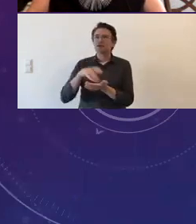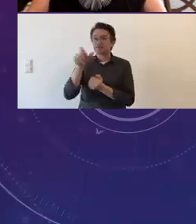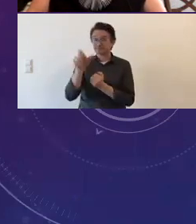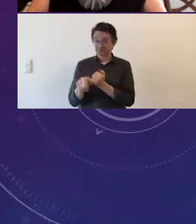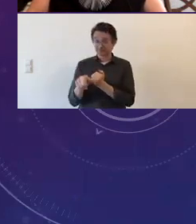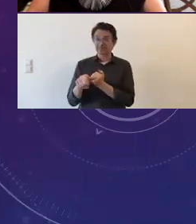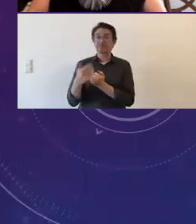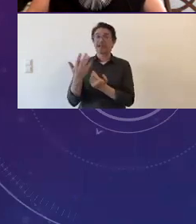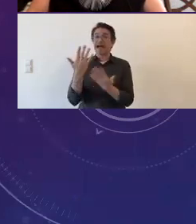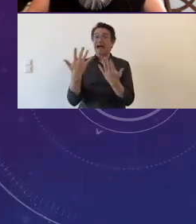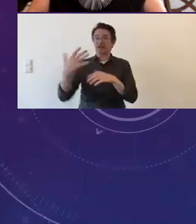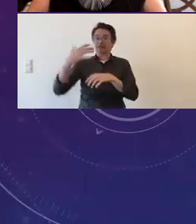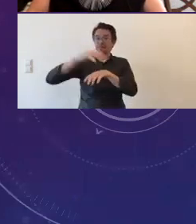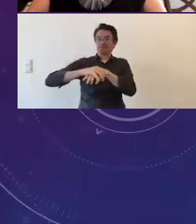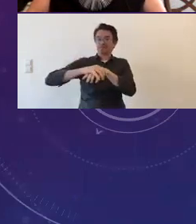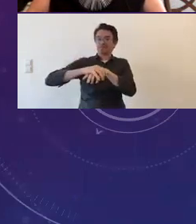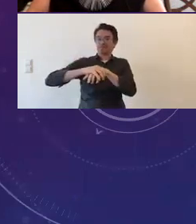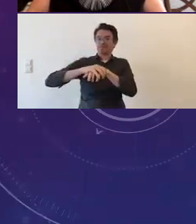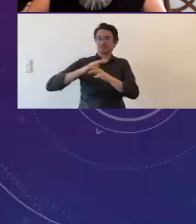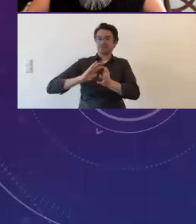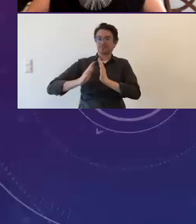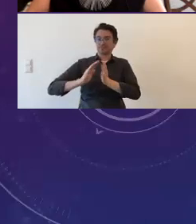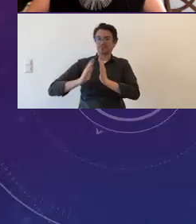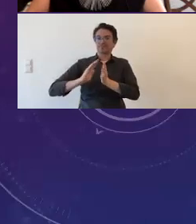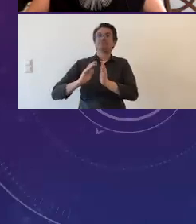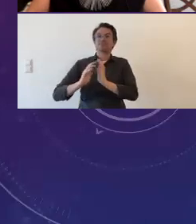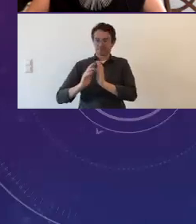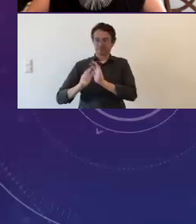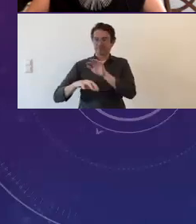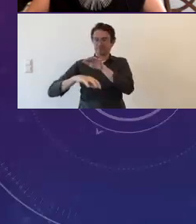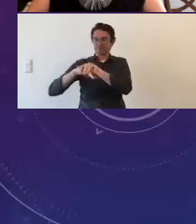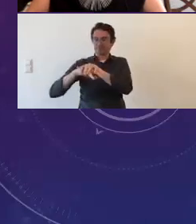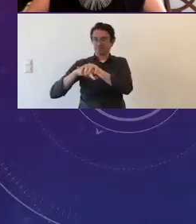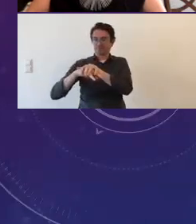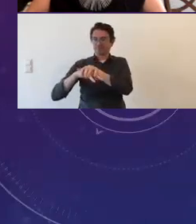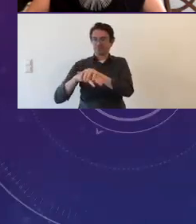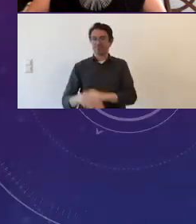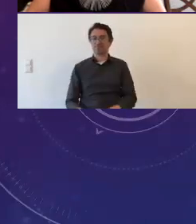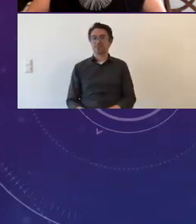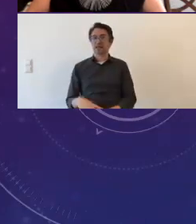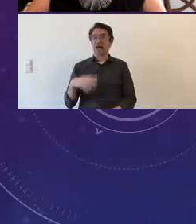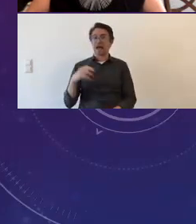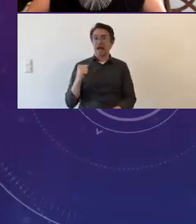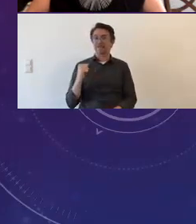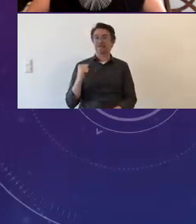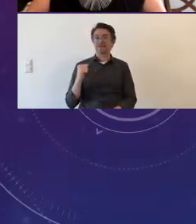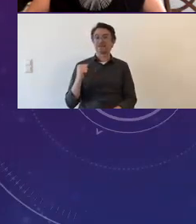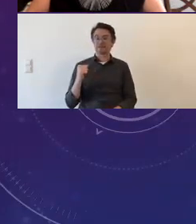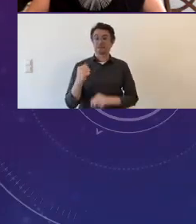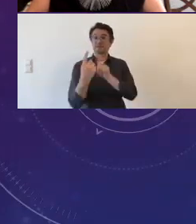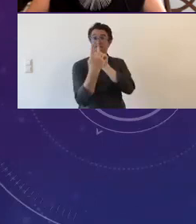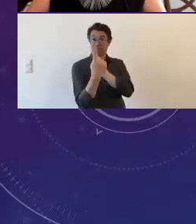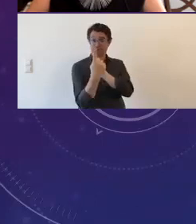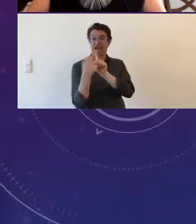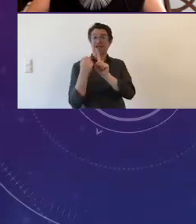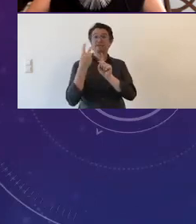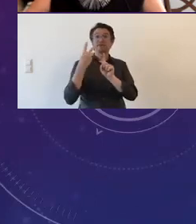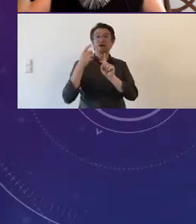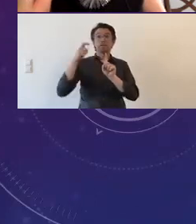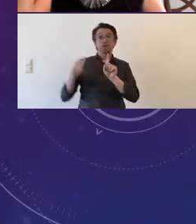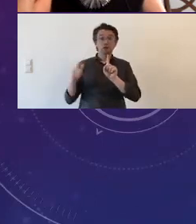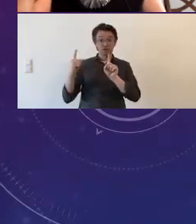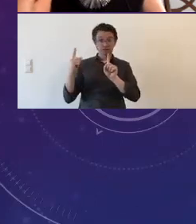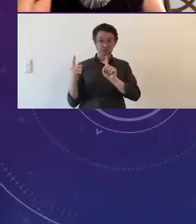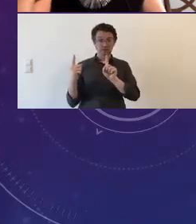behind me is another interpreter she is using protecta protecta is on the back